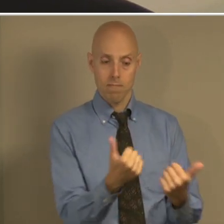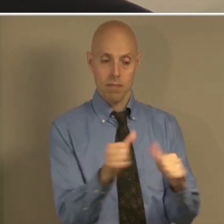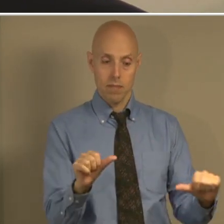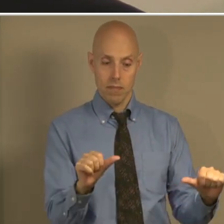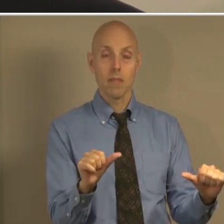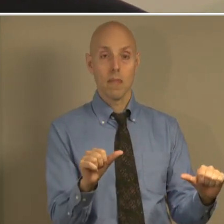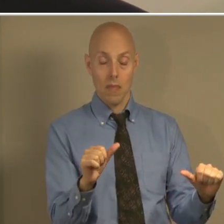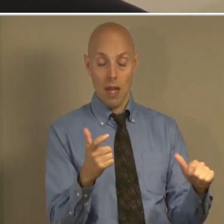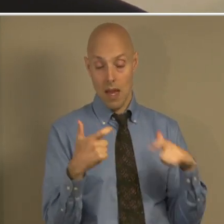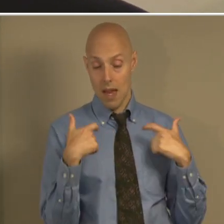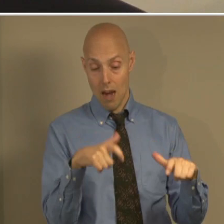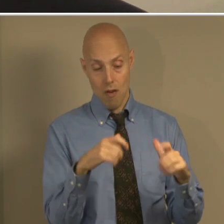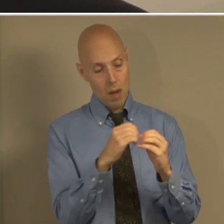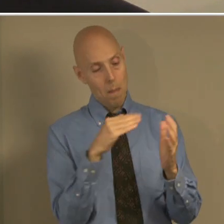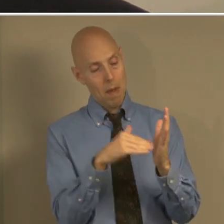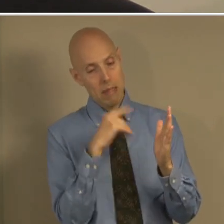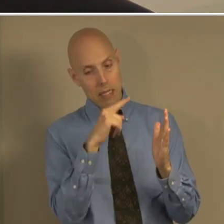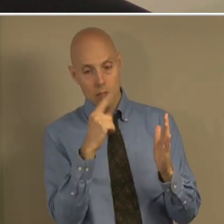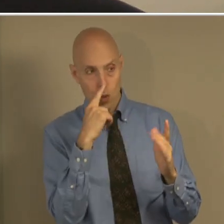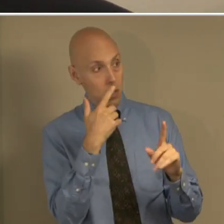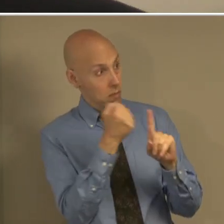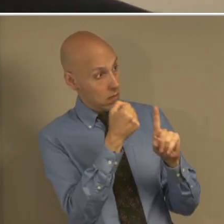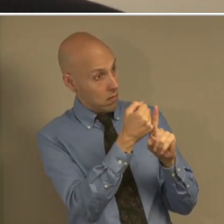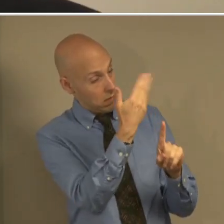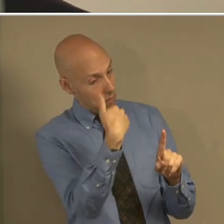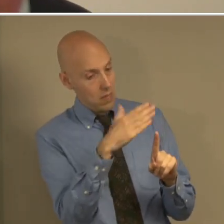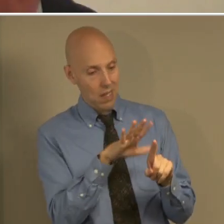and continue, as Baz said, to make the case for cultural investment. Thank you.